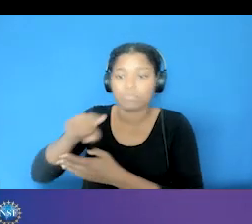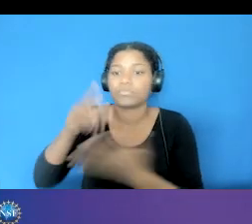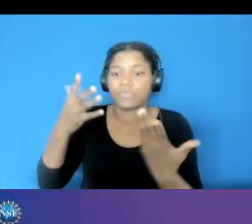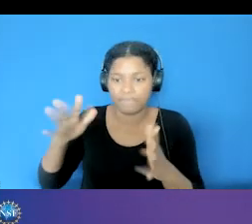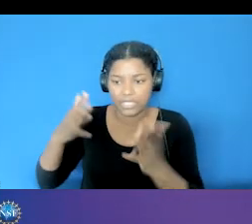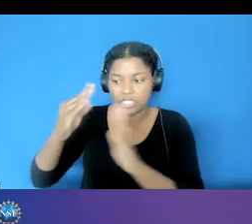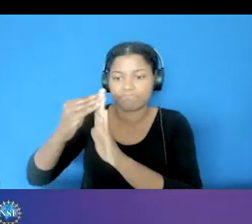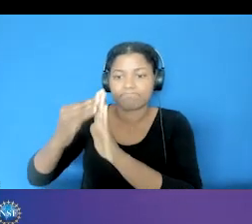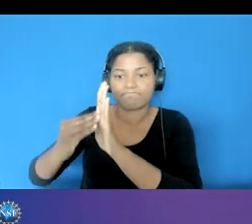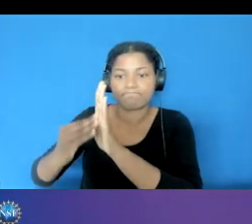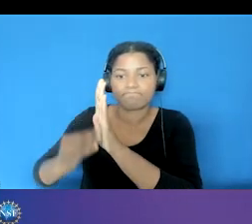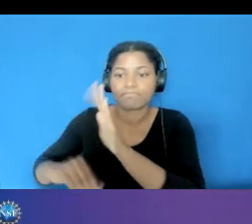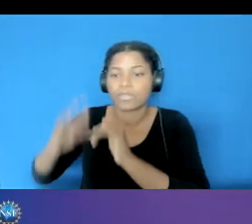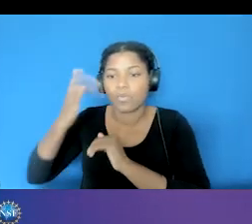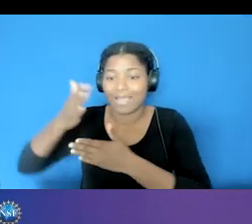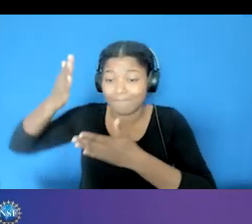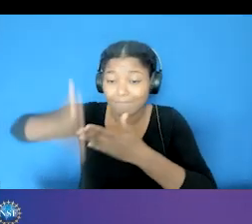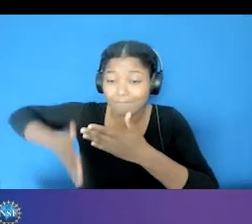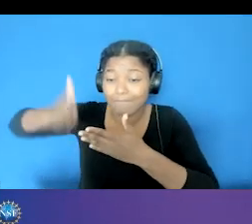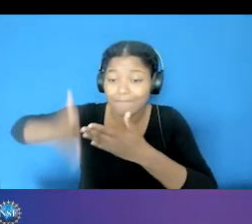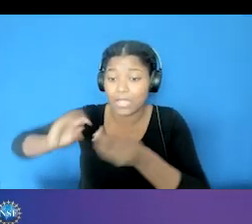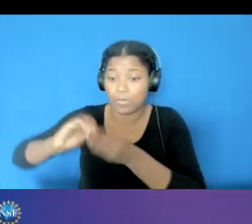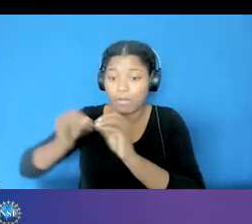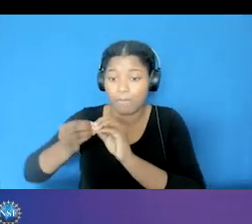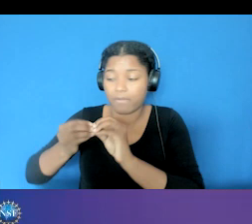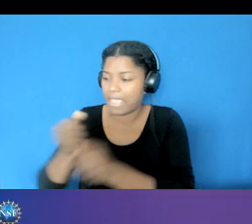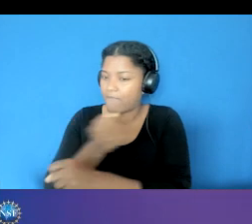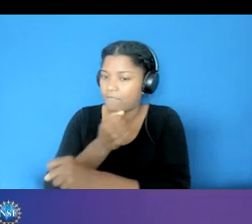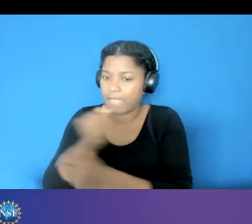you're working with that final number whenever you start working on the transfer